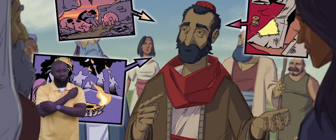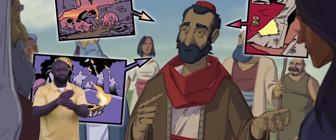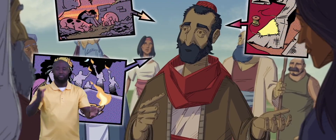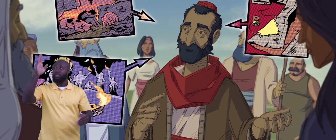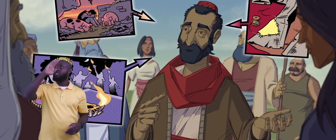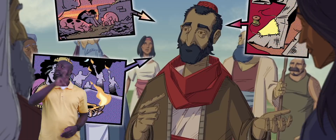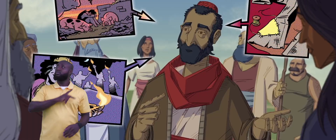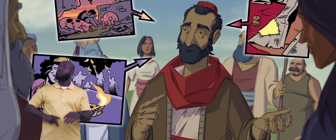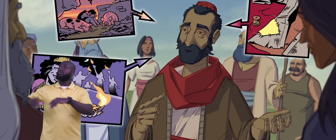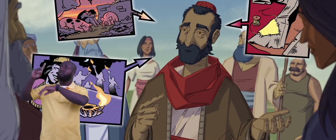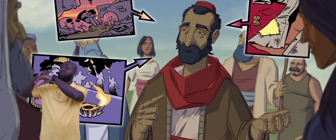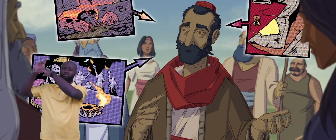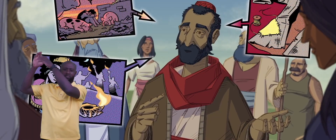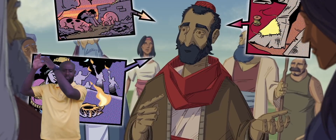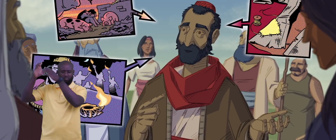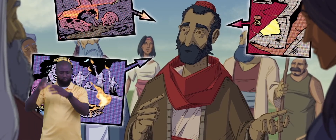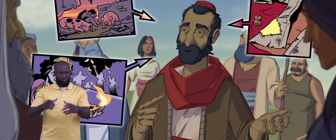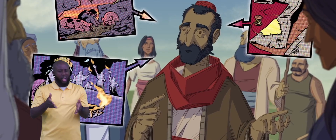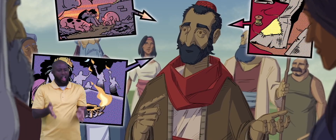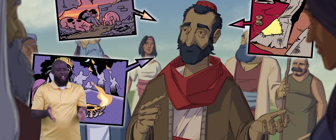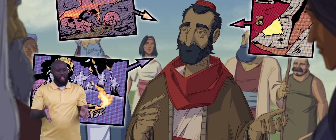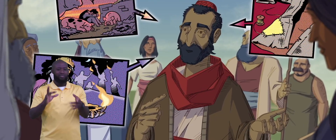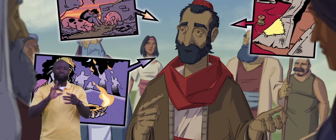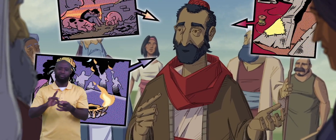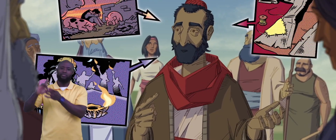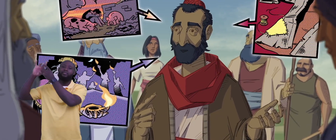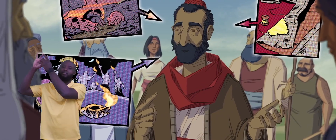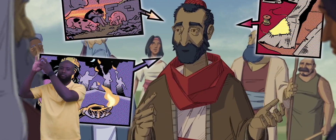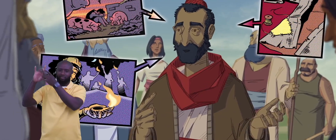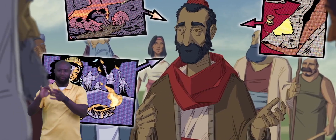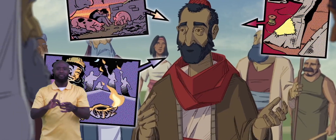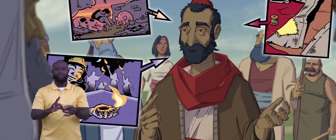the Kingdom of God was arriving on earth as it is in heaven.